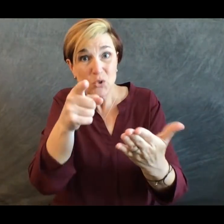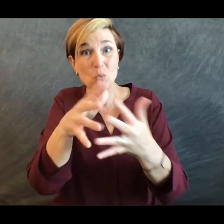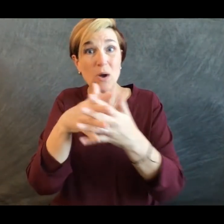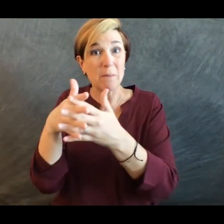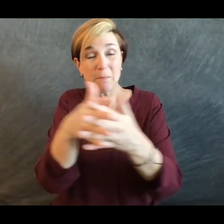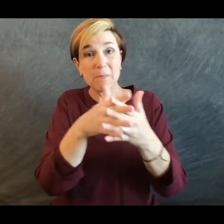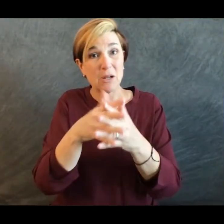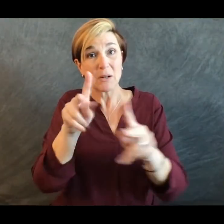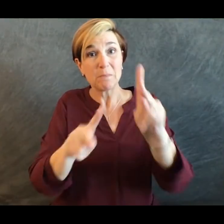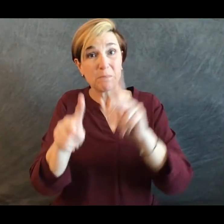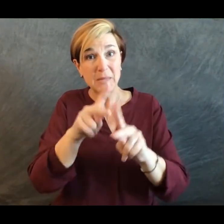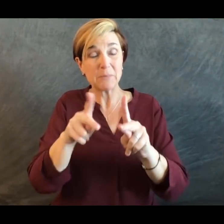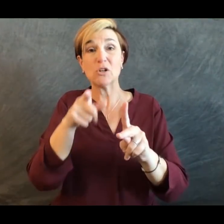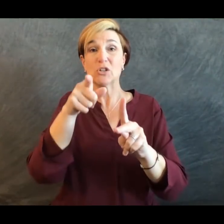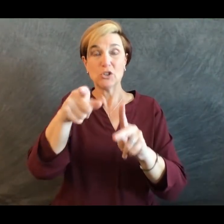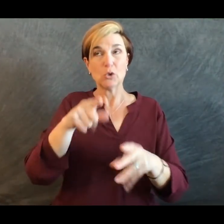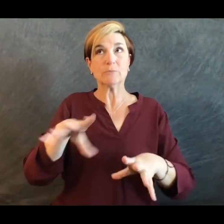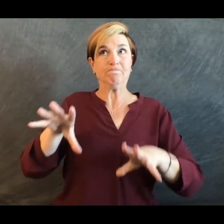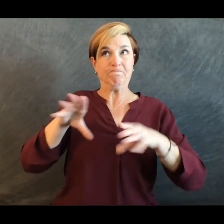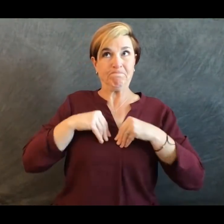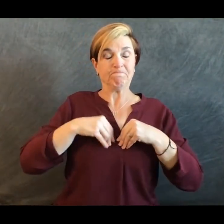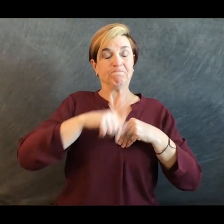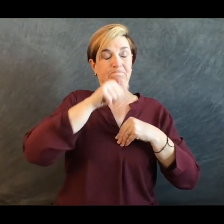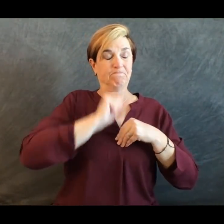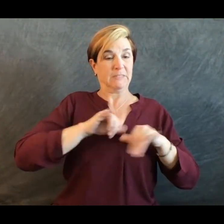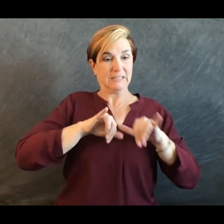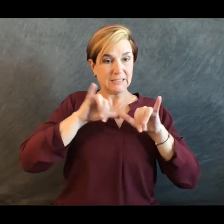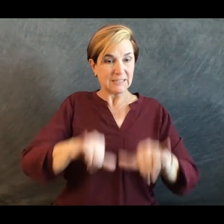week we really asked a lot of people in the Washington and Baltimore area to